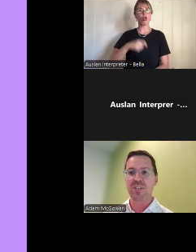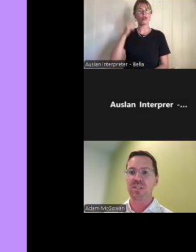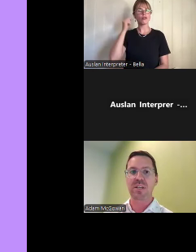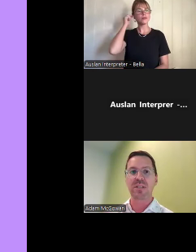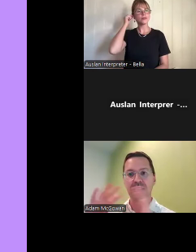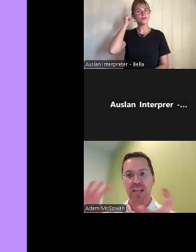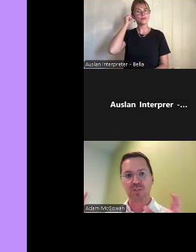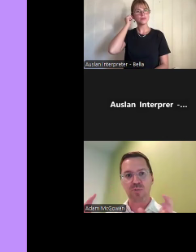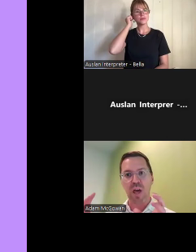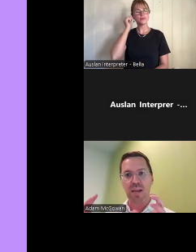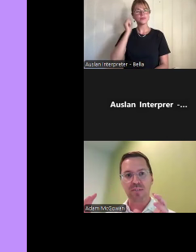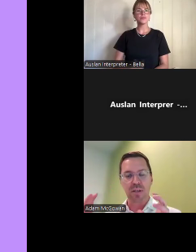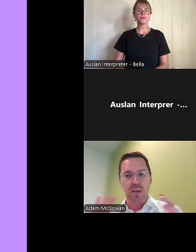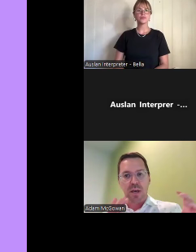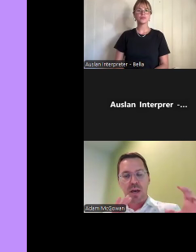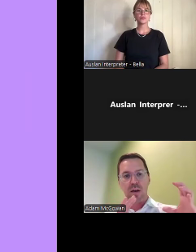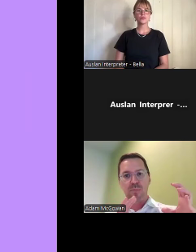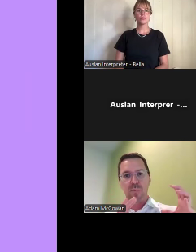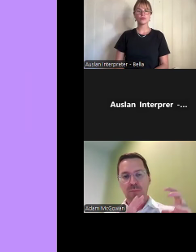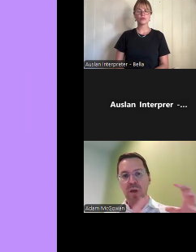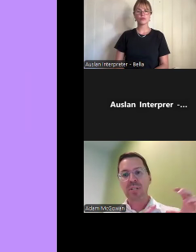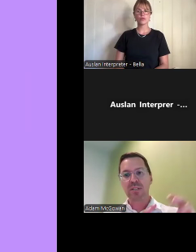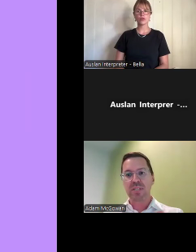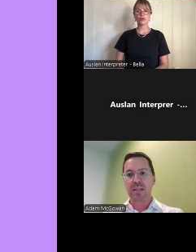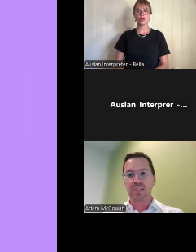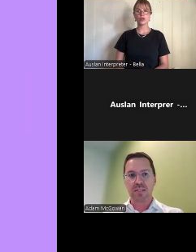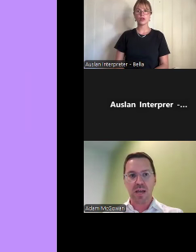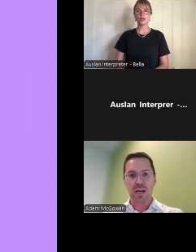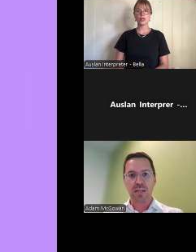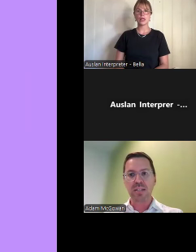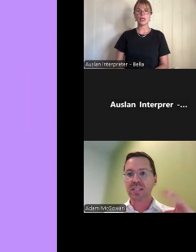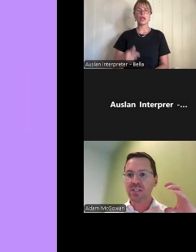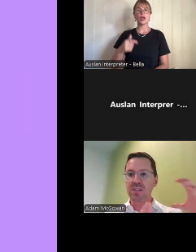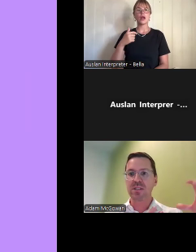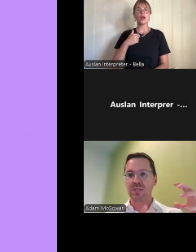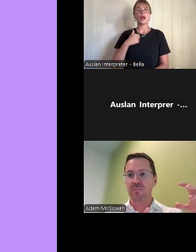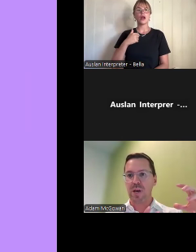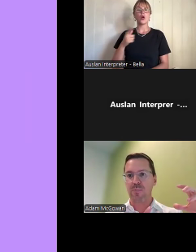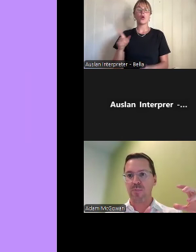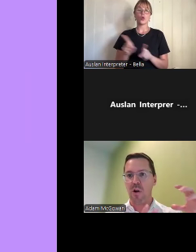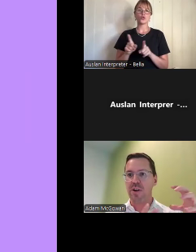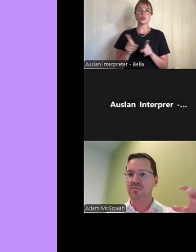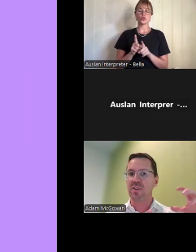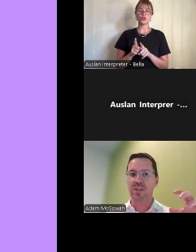to just contextualise, which I maybe didn't say at the start, in addition to this priority focus